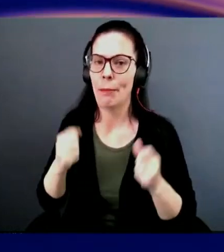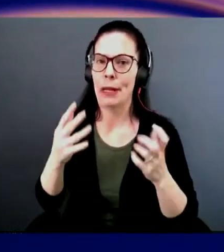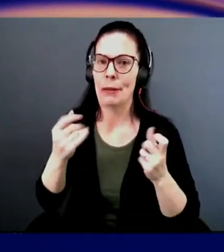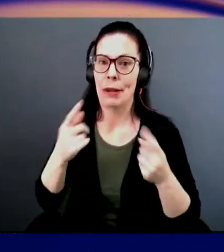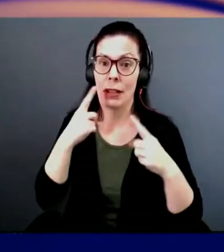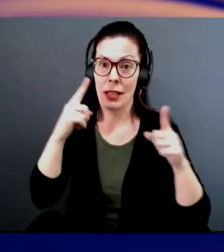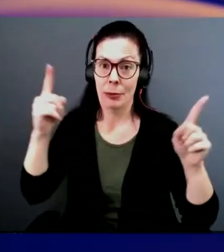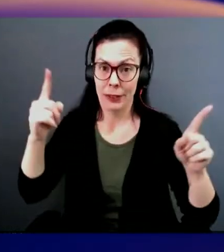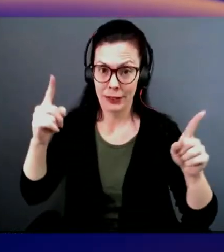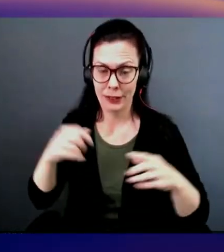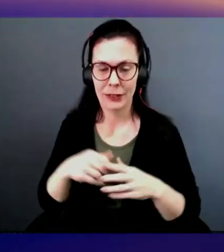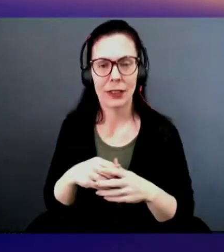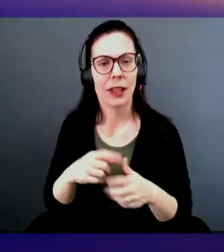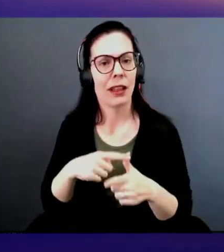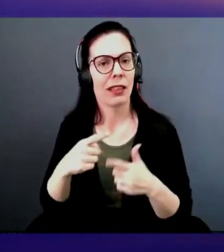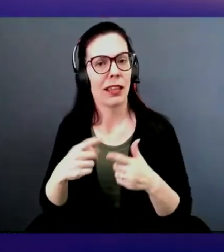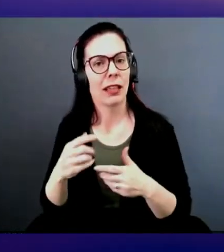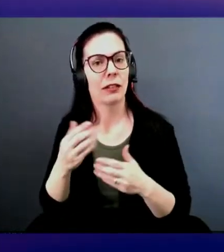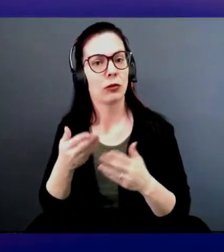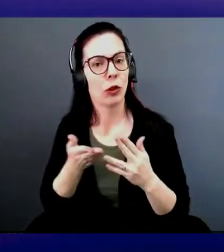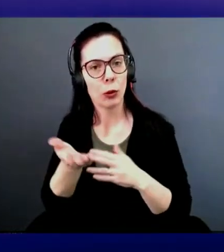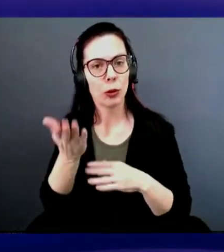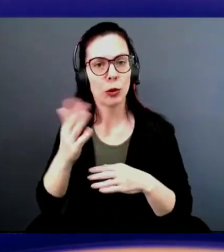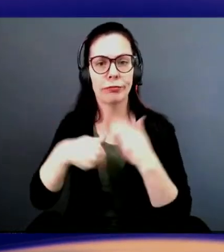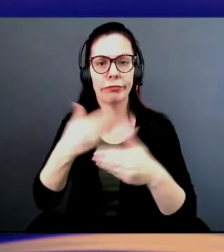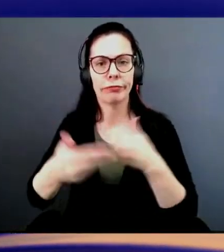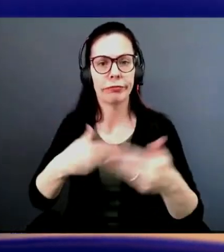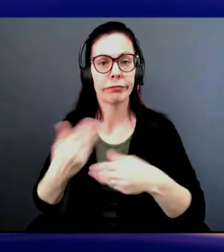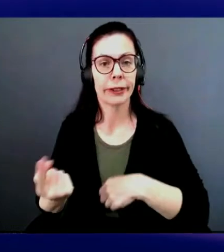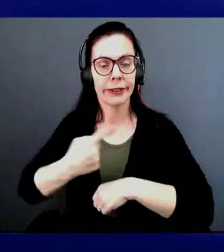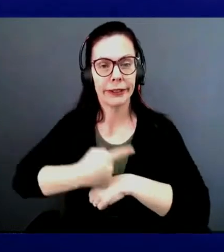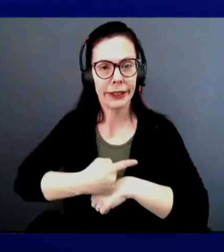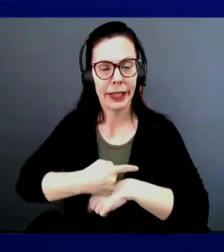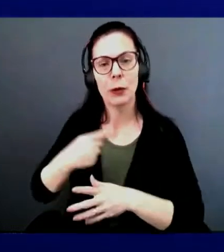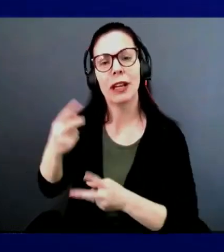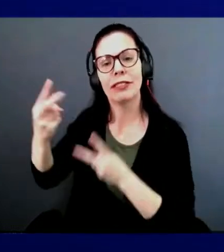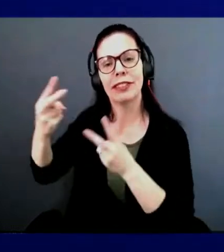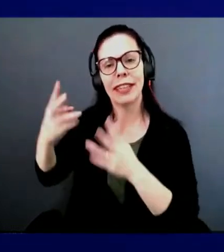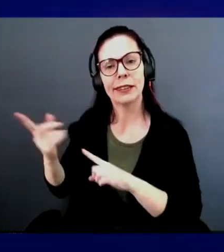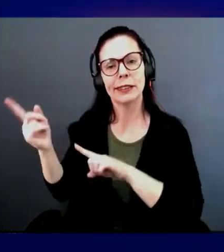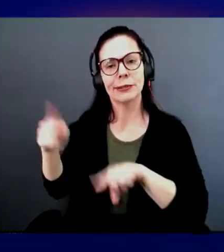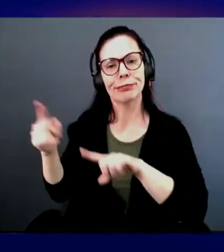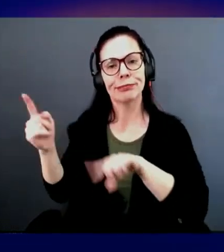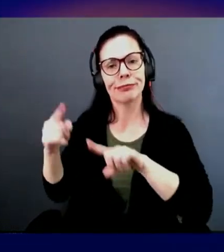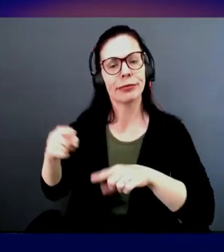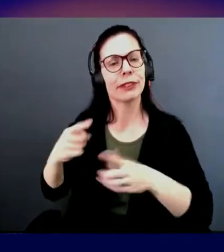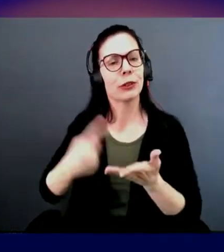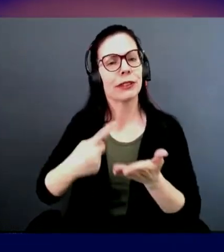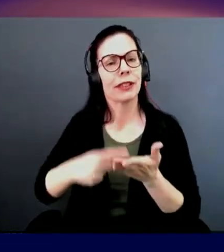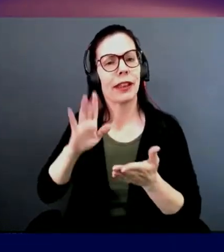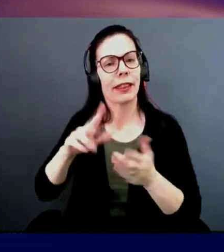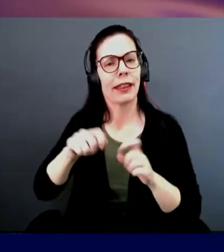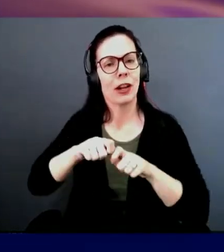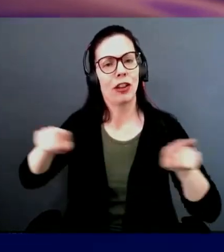And then throughout the rest of the day we're gonna invite various guests from the service teams to come up and talk about the launches. That's right. We'll dive in more detail.